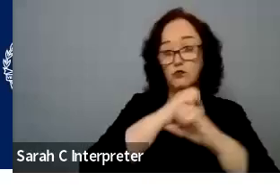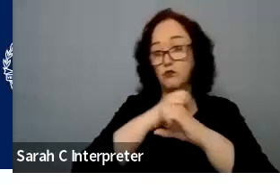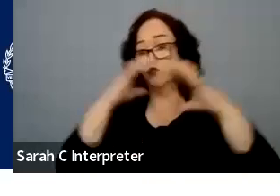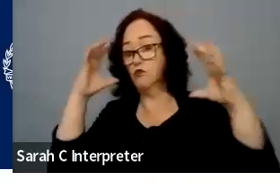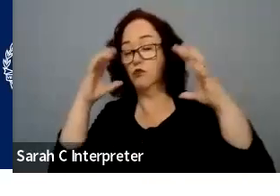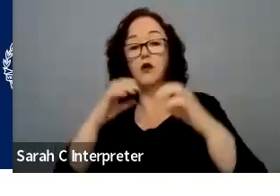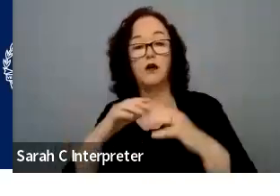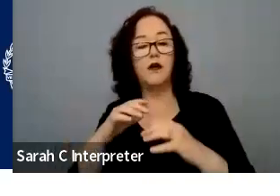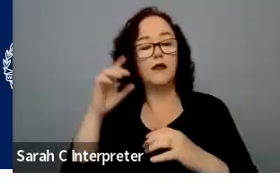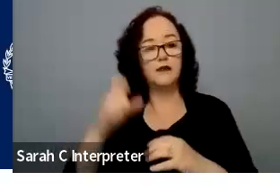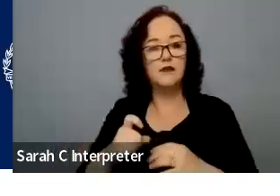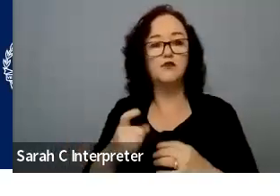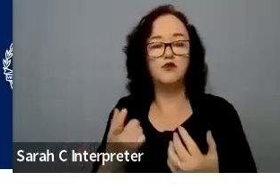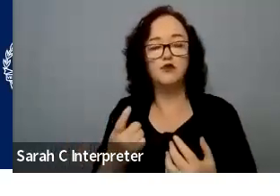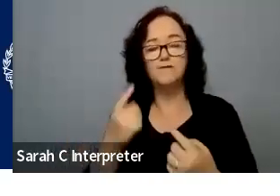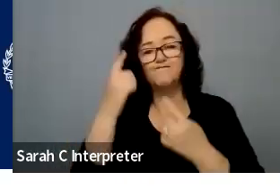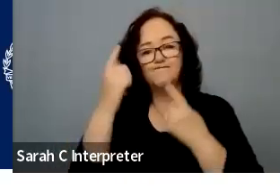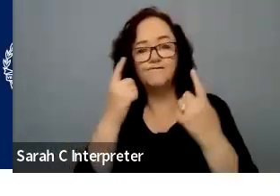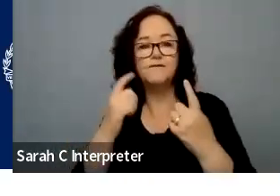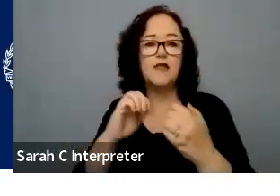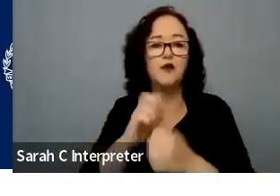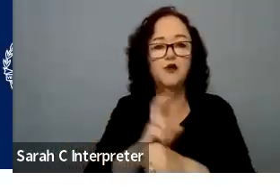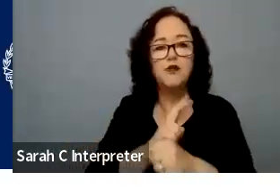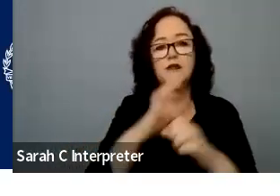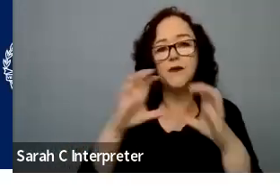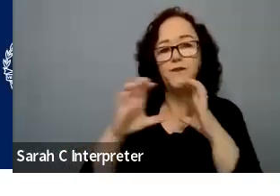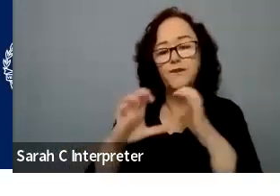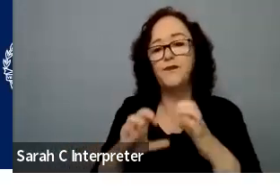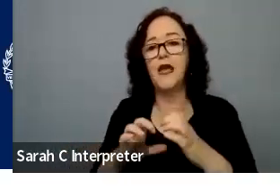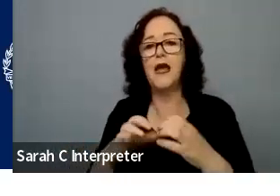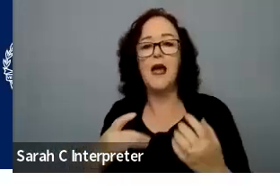communication, interprofessional collaboration, and informed consent, and supportive decision